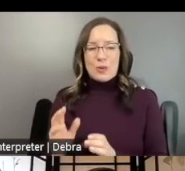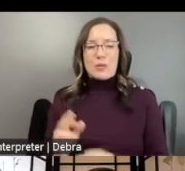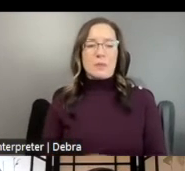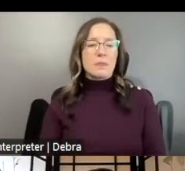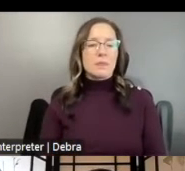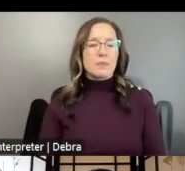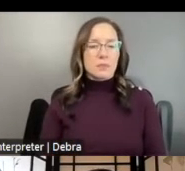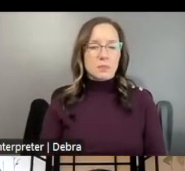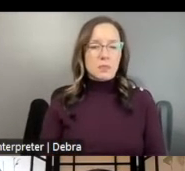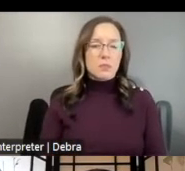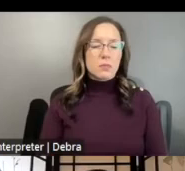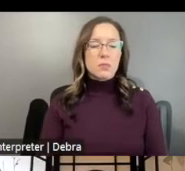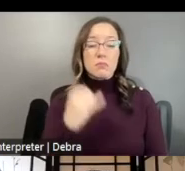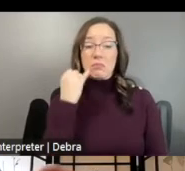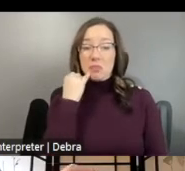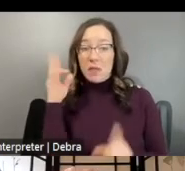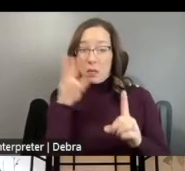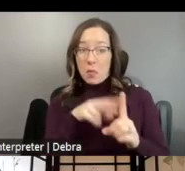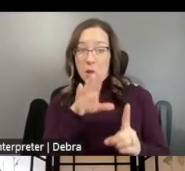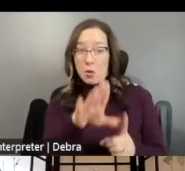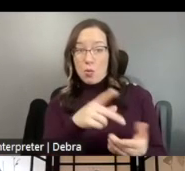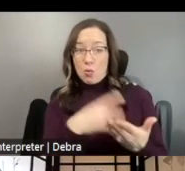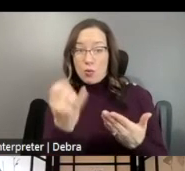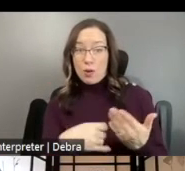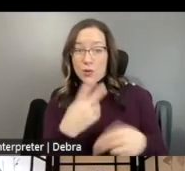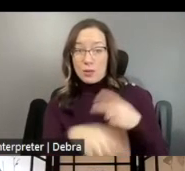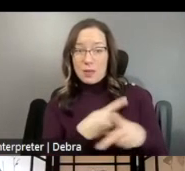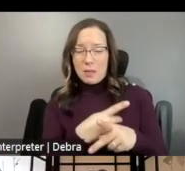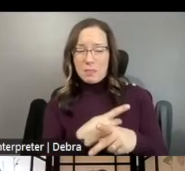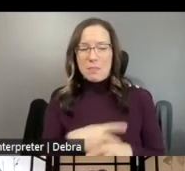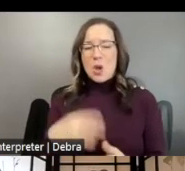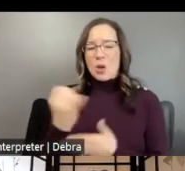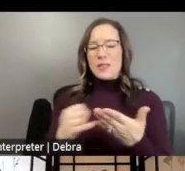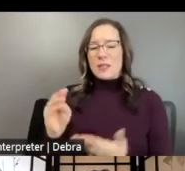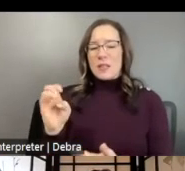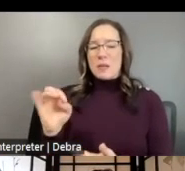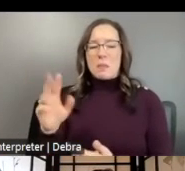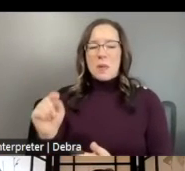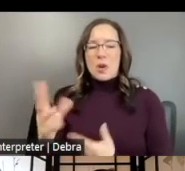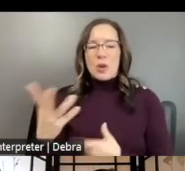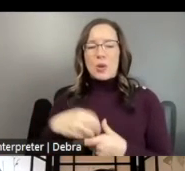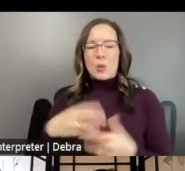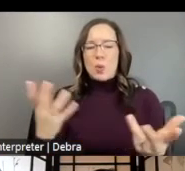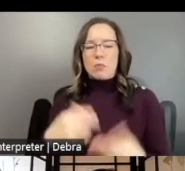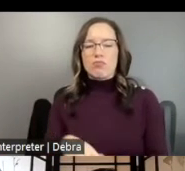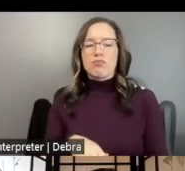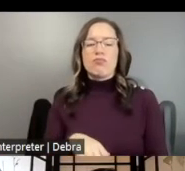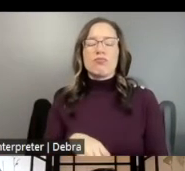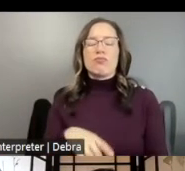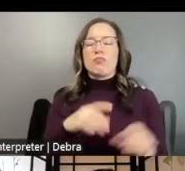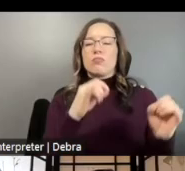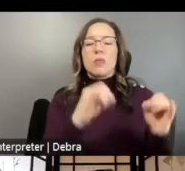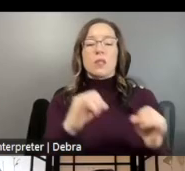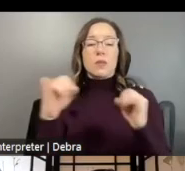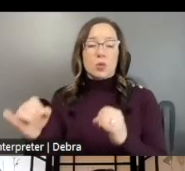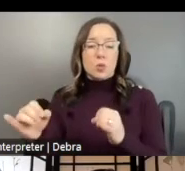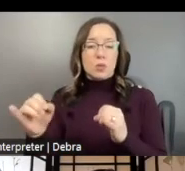YOUR PROJECT TYPE, ARTISTIC MERIT CAN ALSO INCLUDE ENGAGEMENT WITH INDIVIDUALS WHOSE OPPORTUNITIES TO